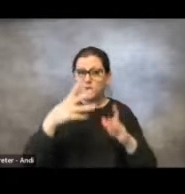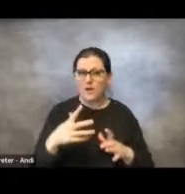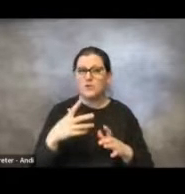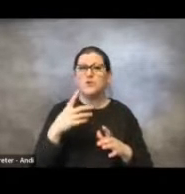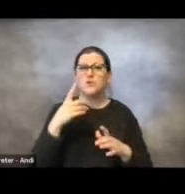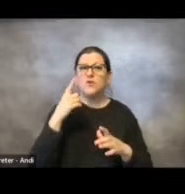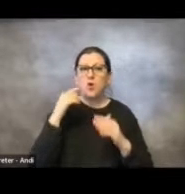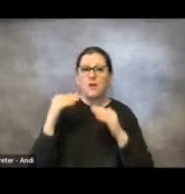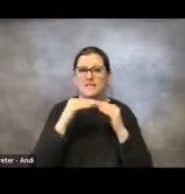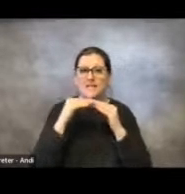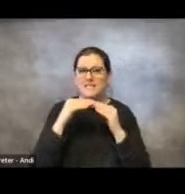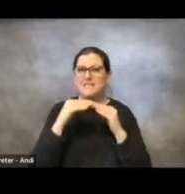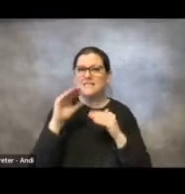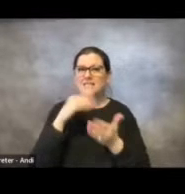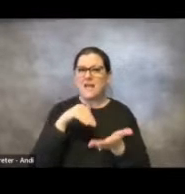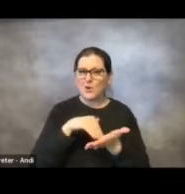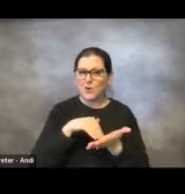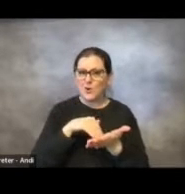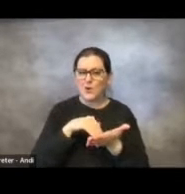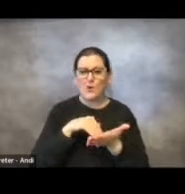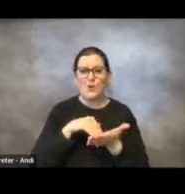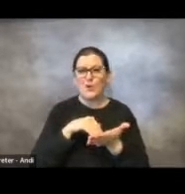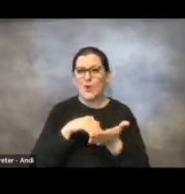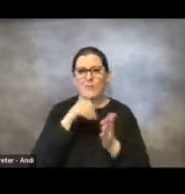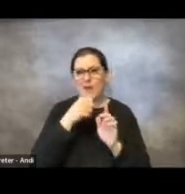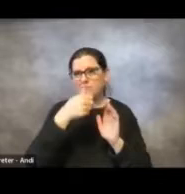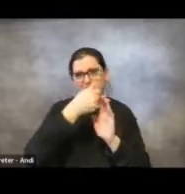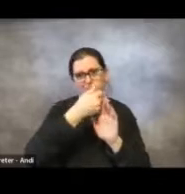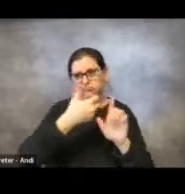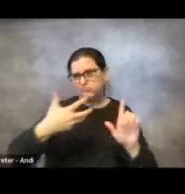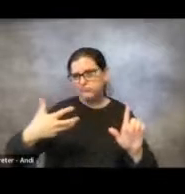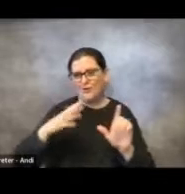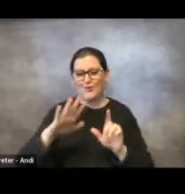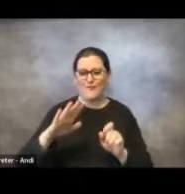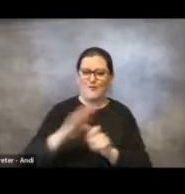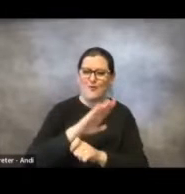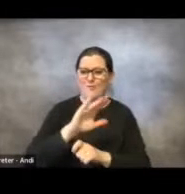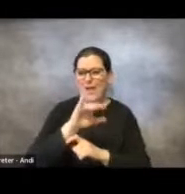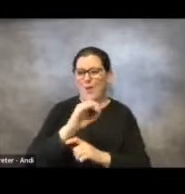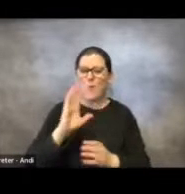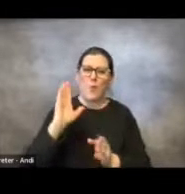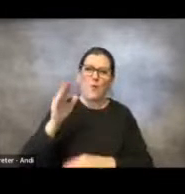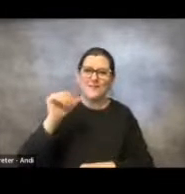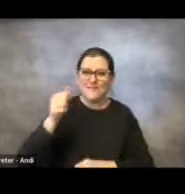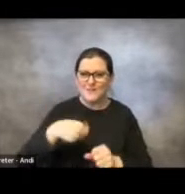Center. And I won't go through Megan's entire bio, but she has over 10 years of experience leading efforts on the